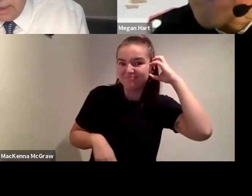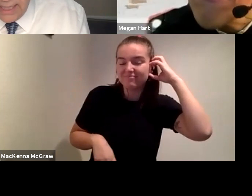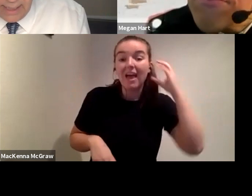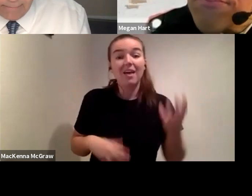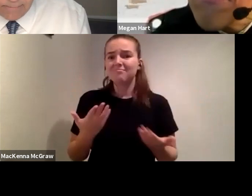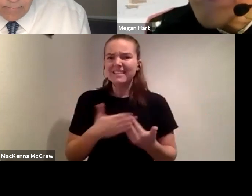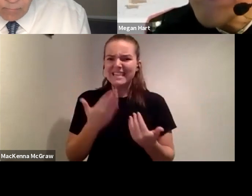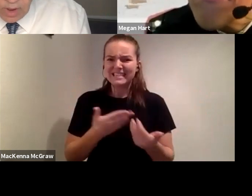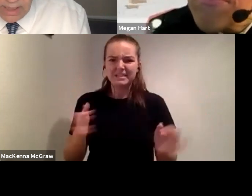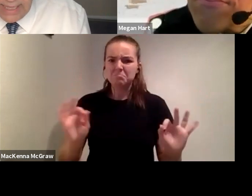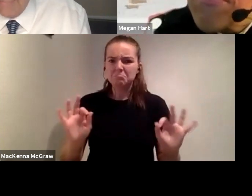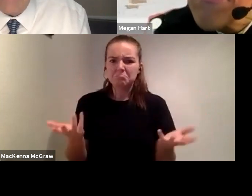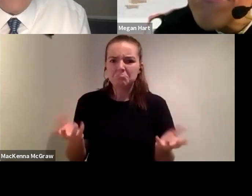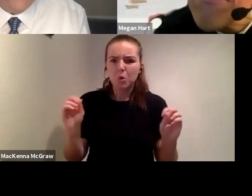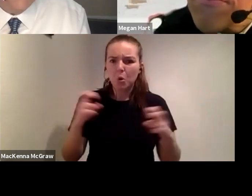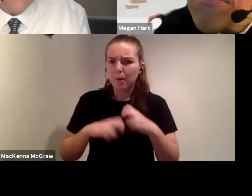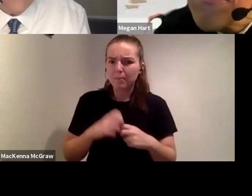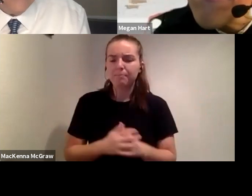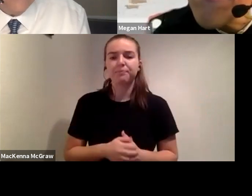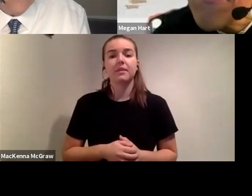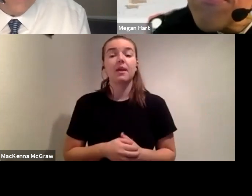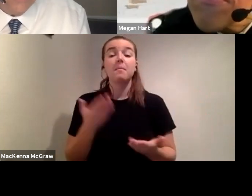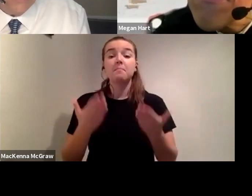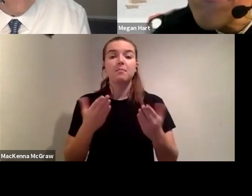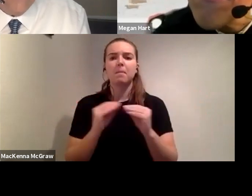David Quick: I cannot use a dual headset. I need a single headset.